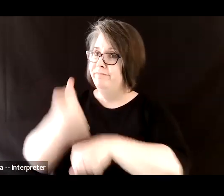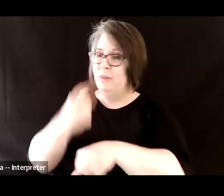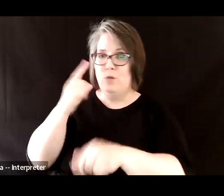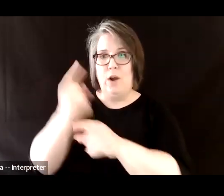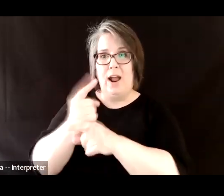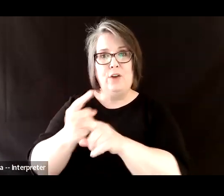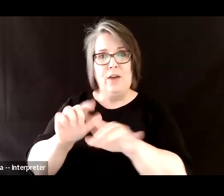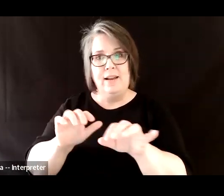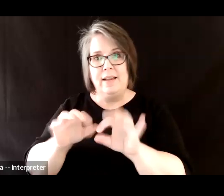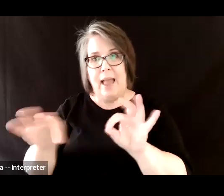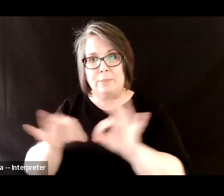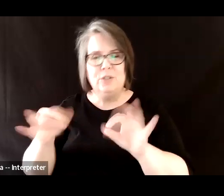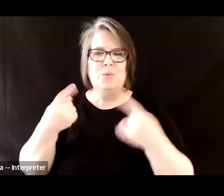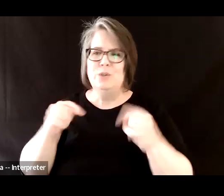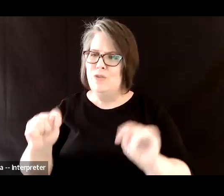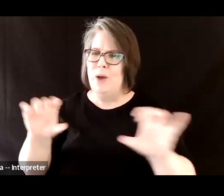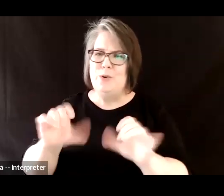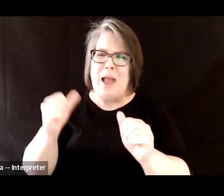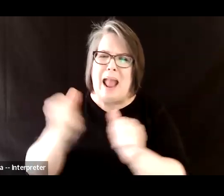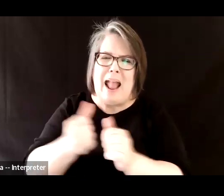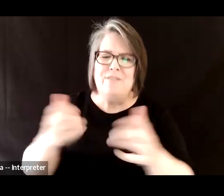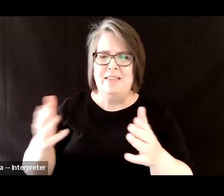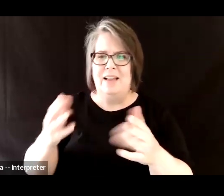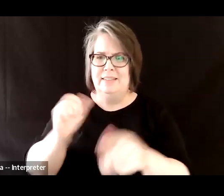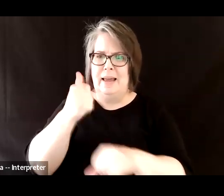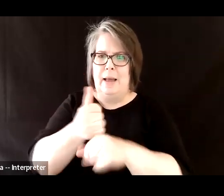We are trying to do everything we can in advance to make the